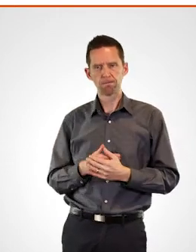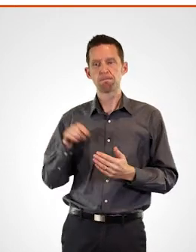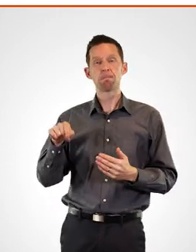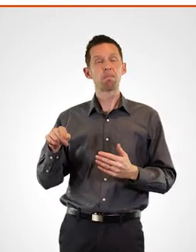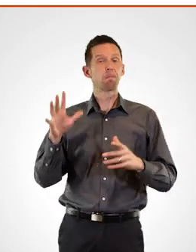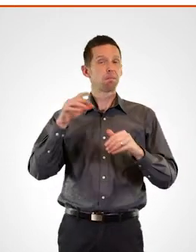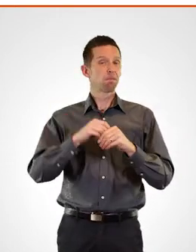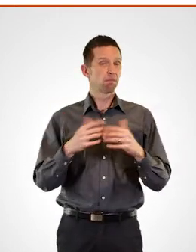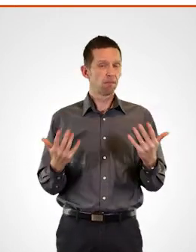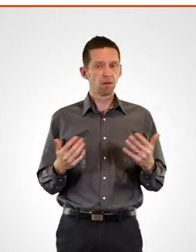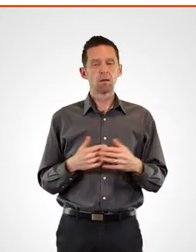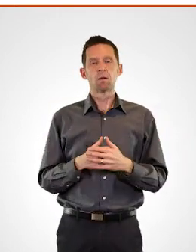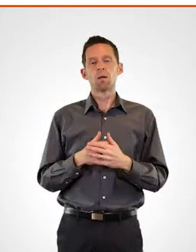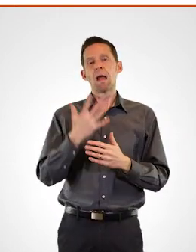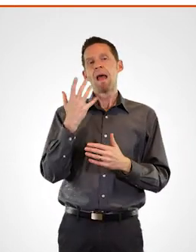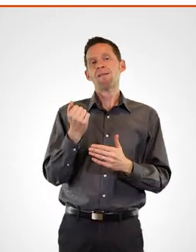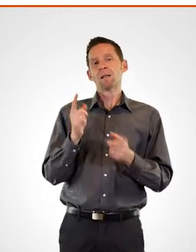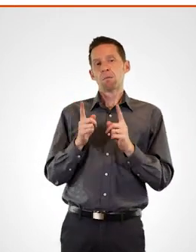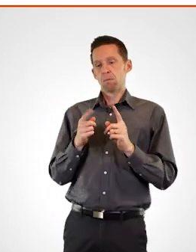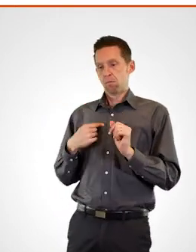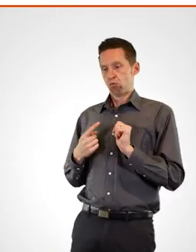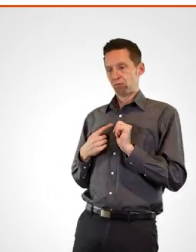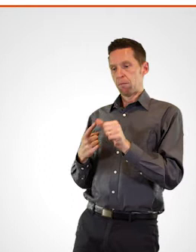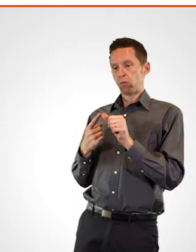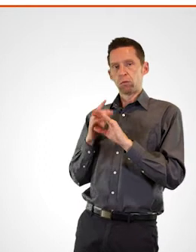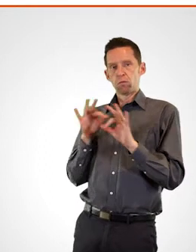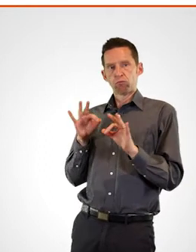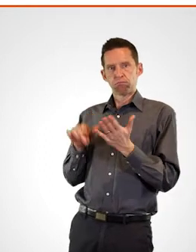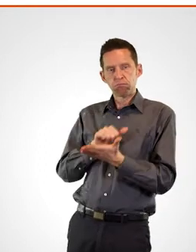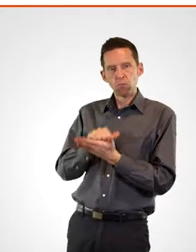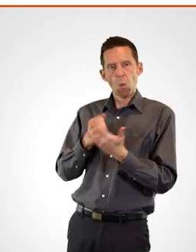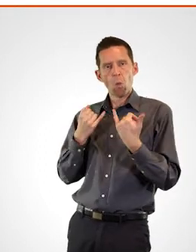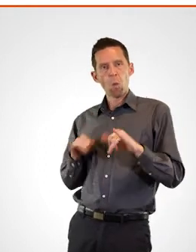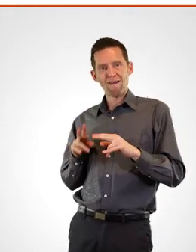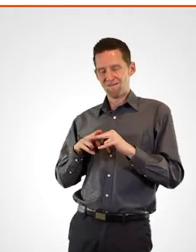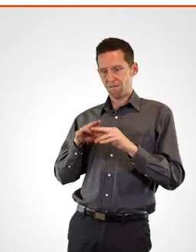and this can include unreliable or inappropriate responses - without that responsive caregiving,